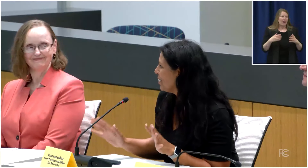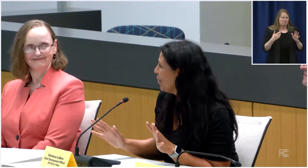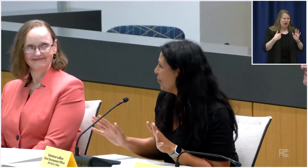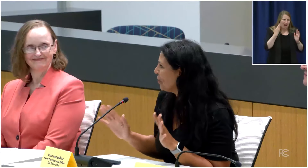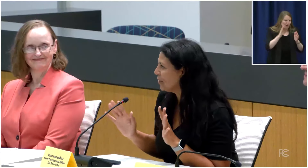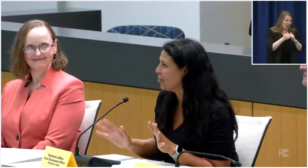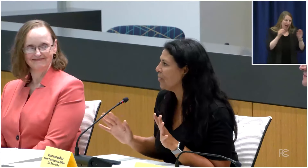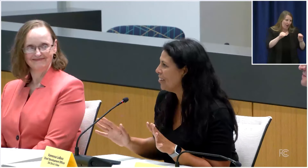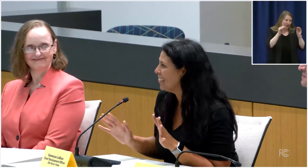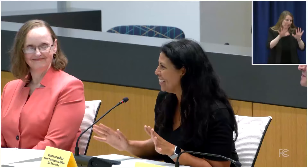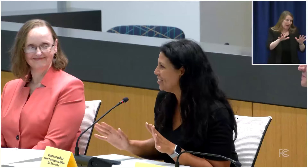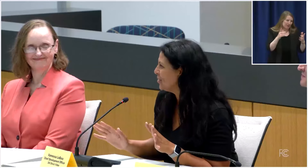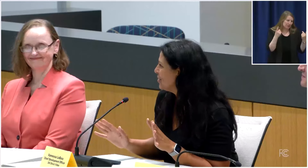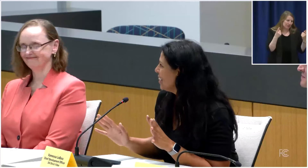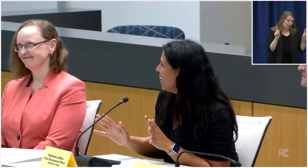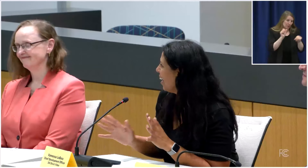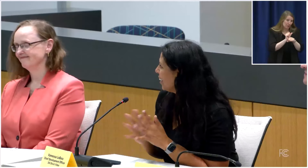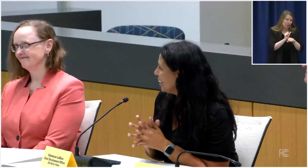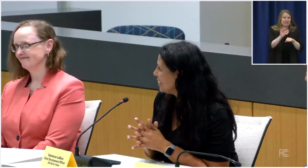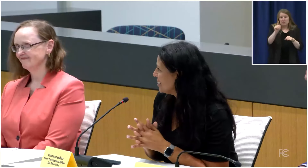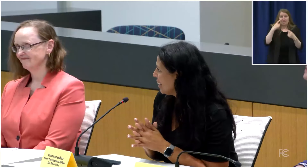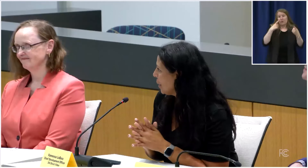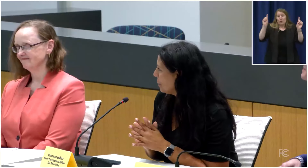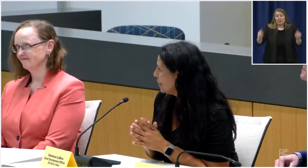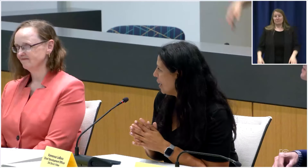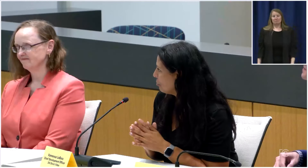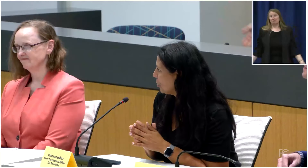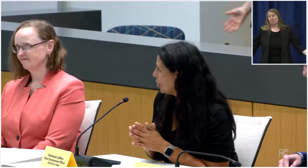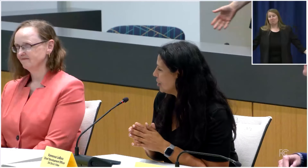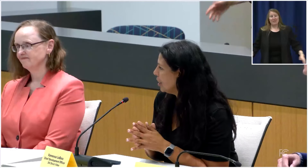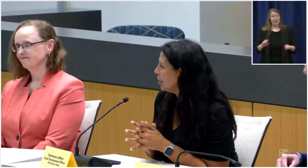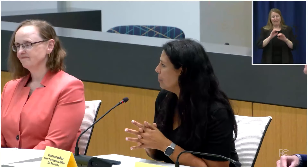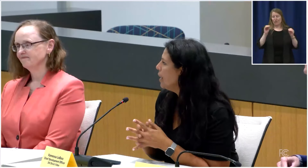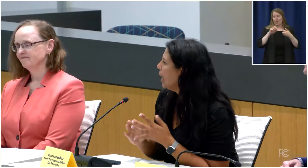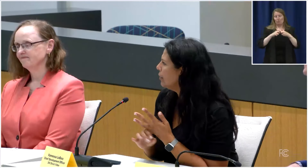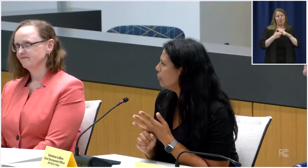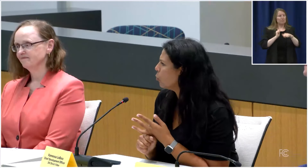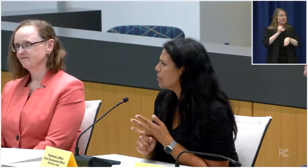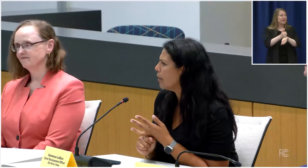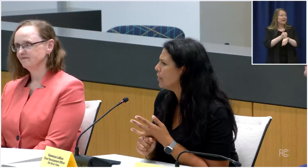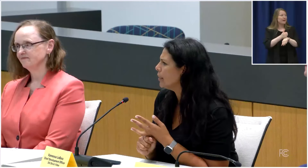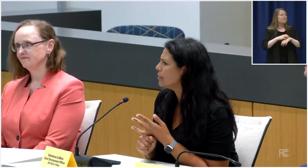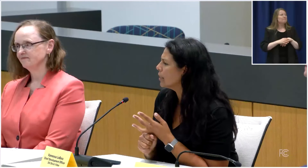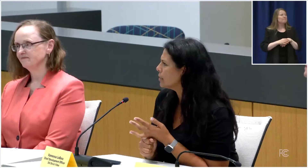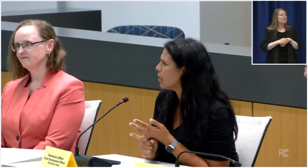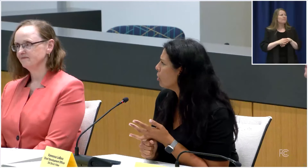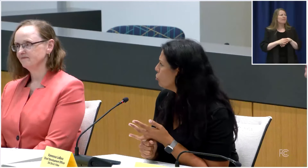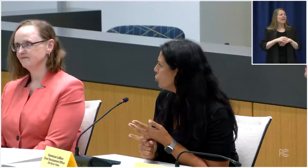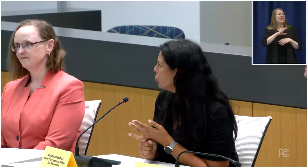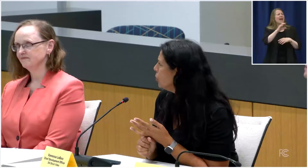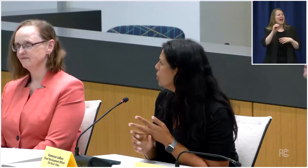AND THE CALL IS LIVE. WHICH IS VERY GREAT. I DON'T KNOW HOW THE MAGIC WORKS. BUT I KNOW THAT WE DON'T HAVE ANY ISSUES GETTING SET